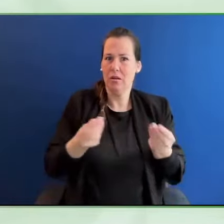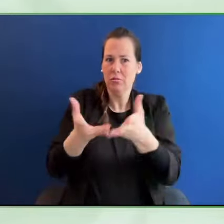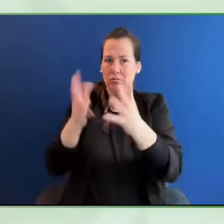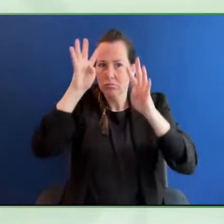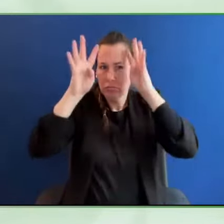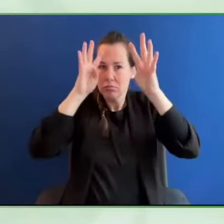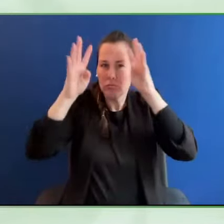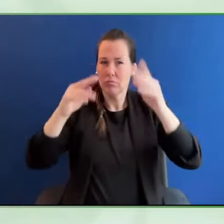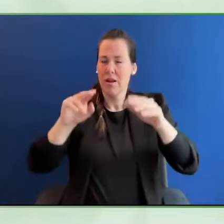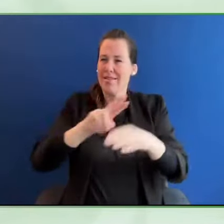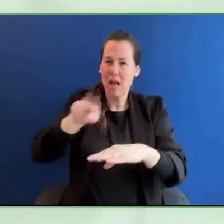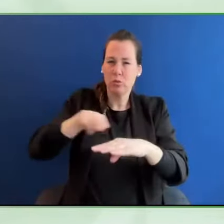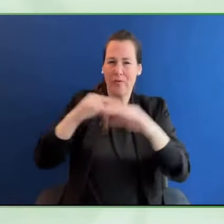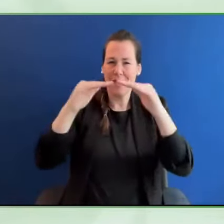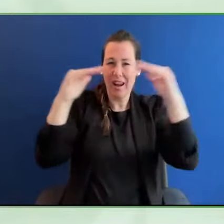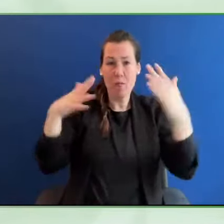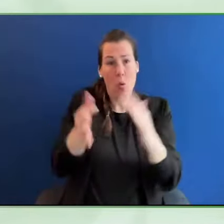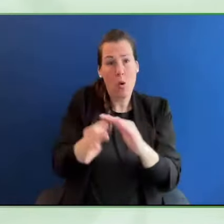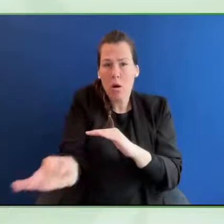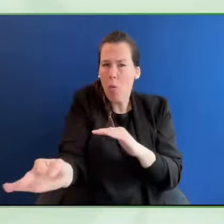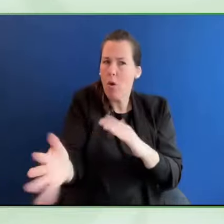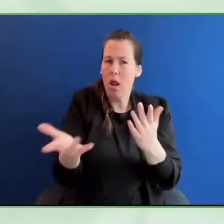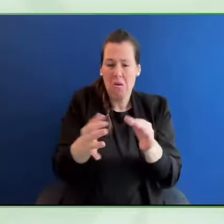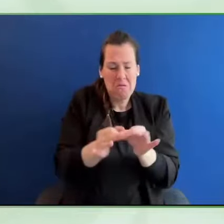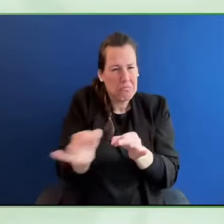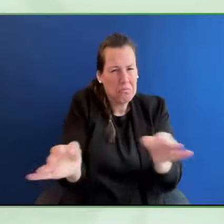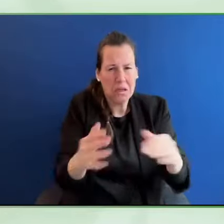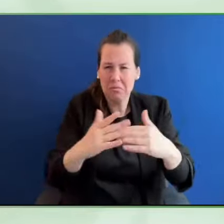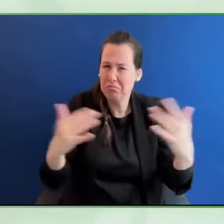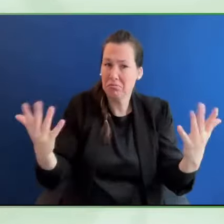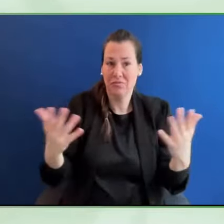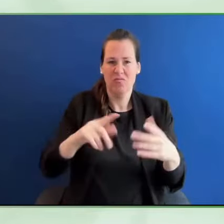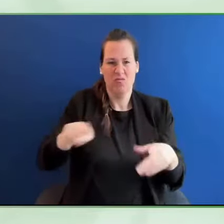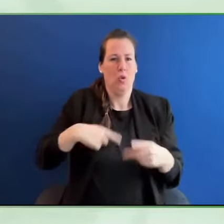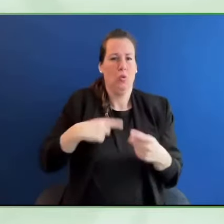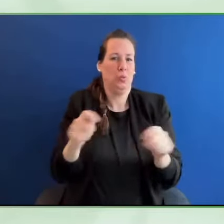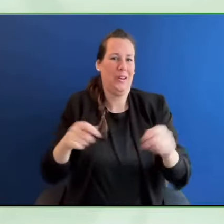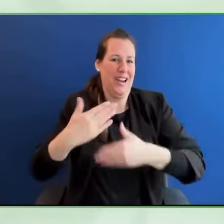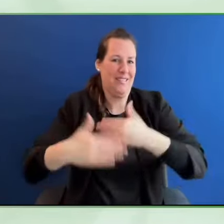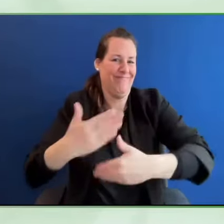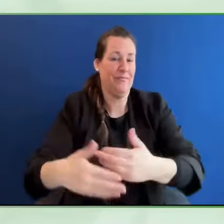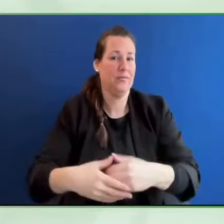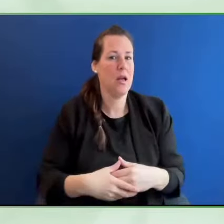Next you have Zero Project in Latin America, we will try to be there to learn what is happening